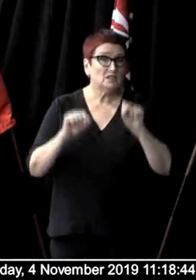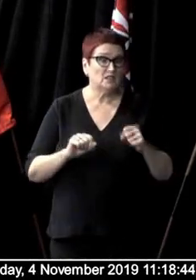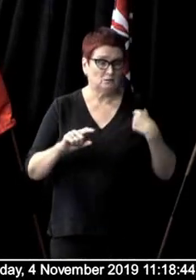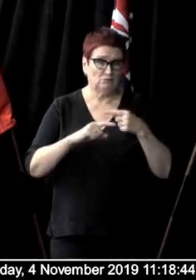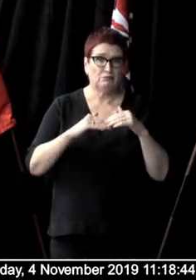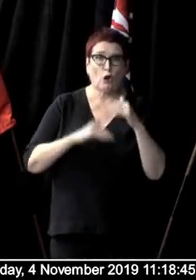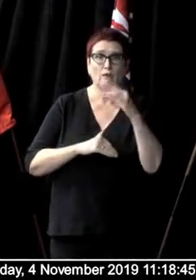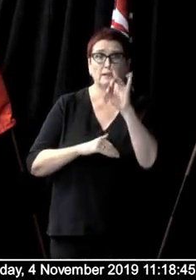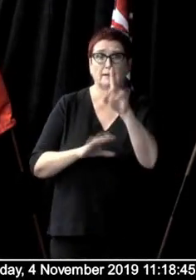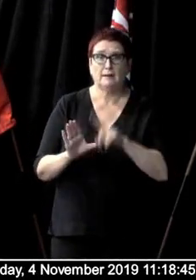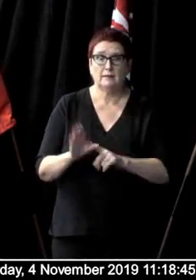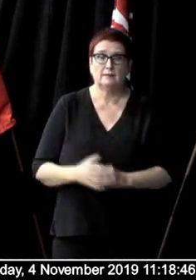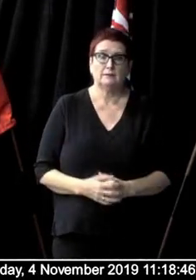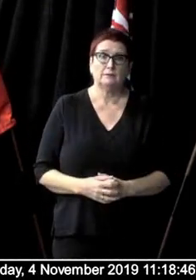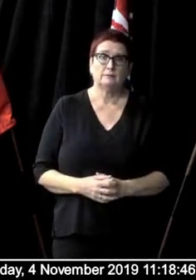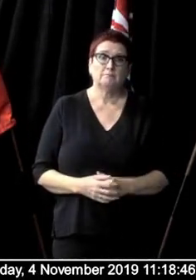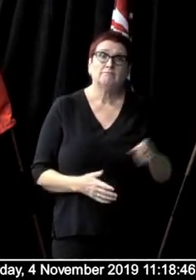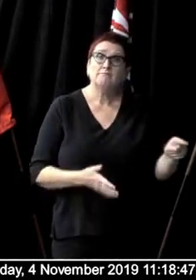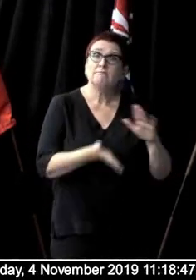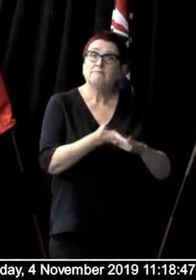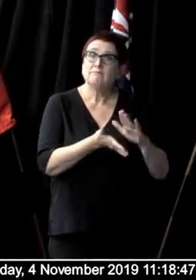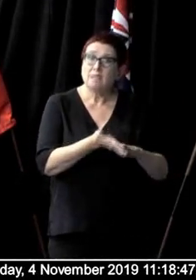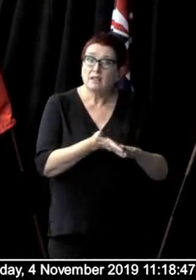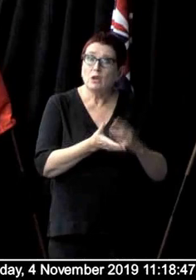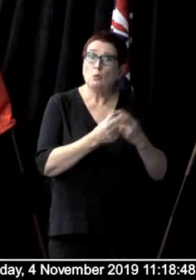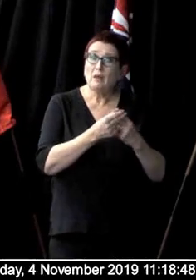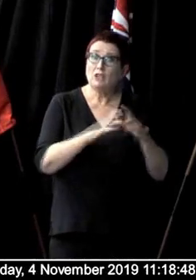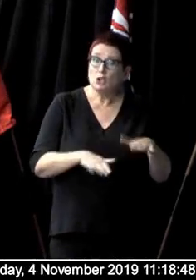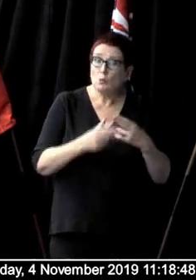As a parent of children with disability and an experienced teacher, this witness